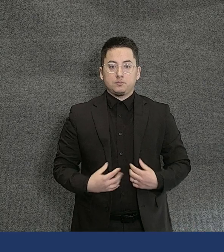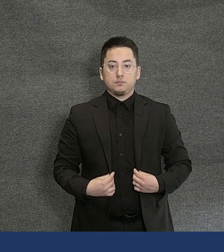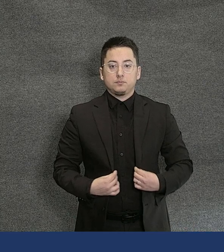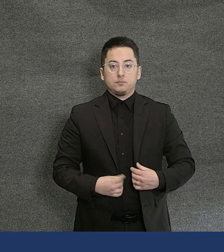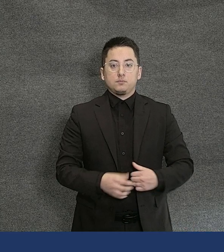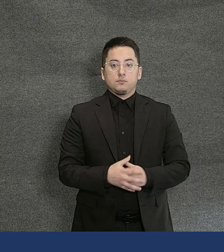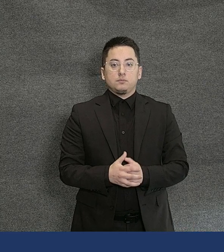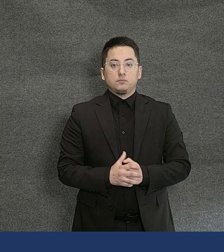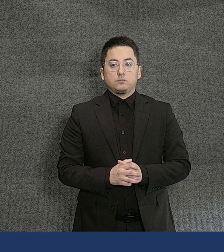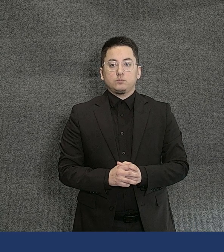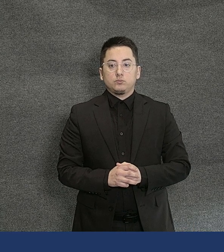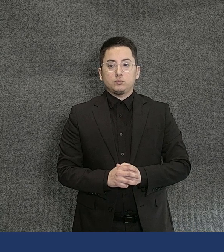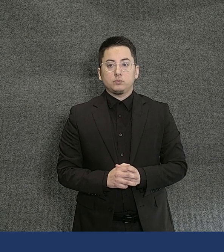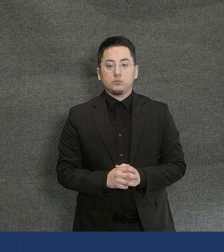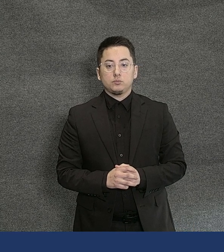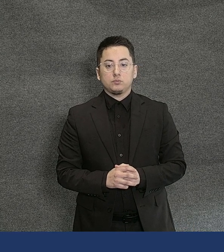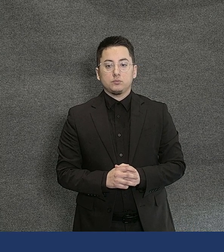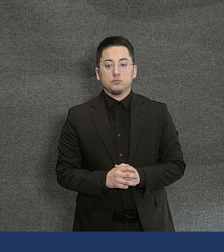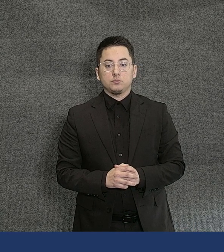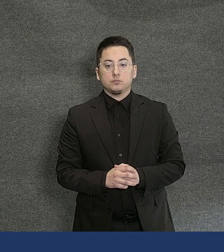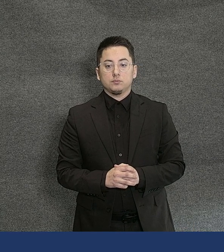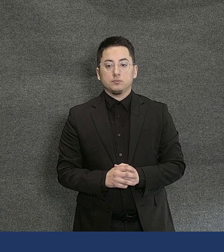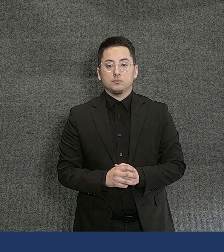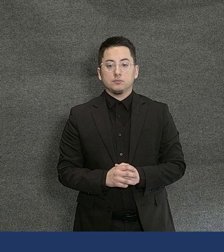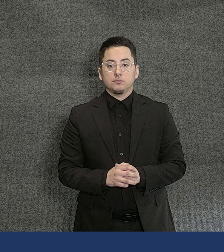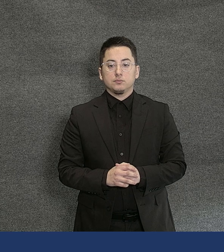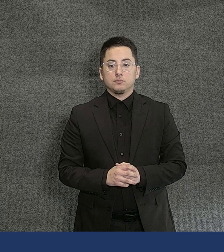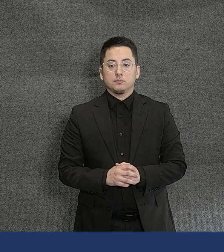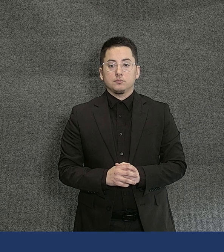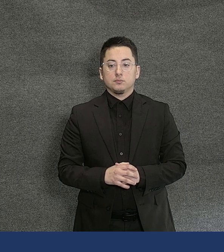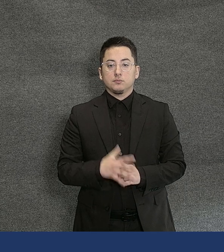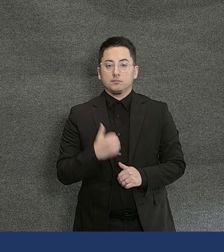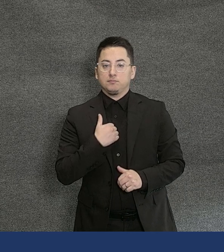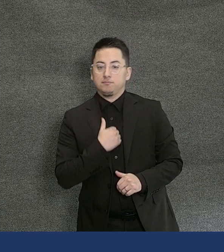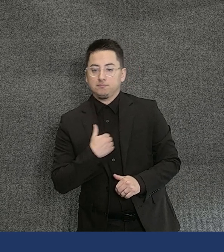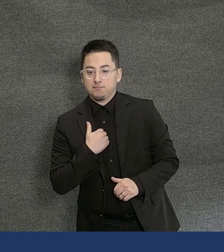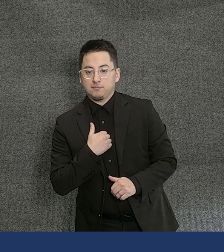You will only have to see me one more time after this, I promise.